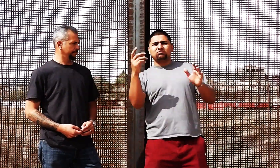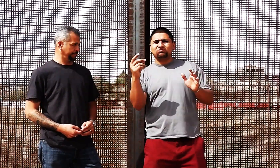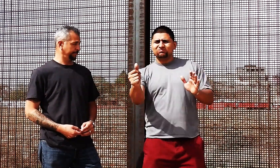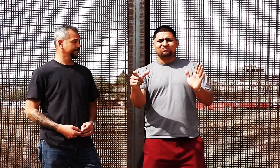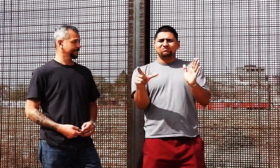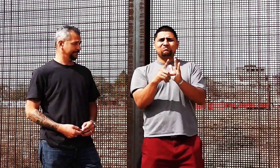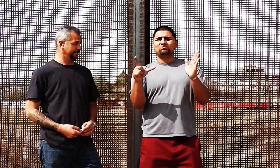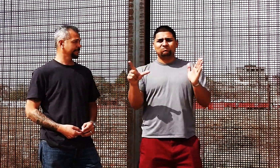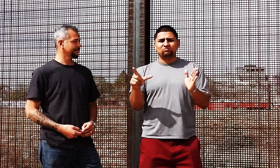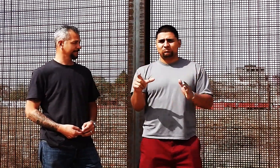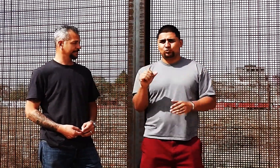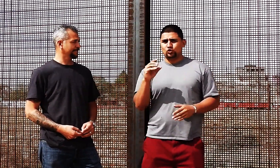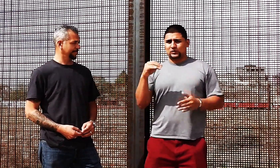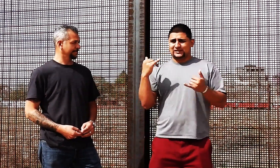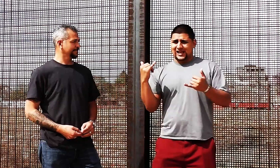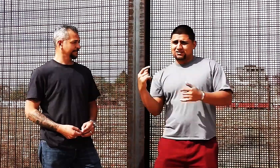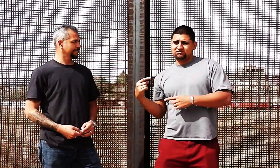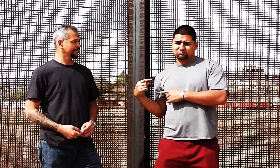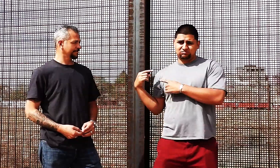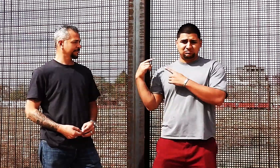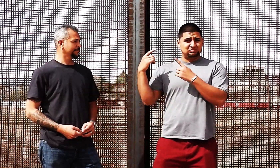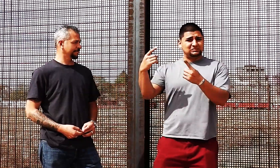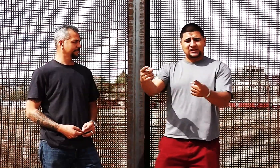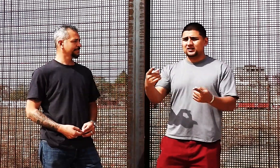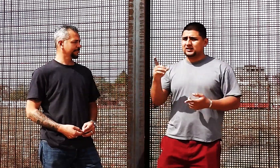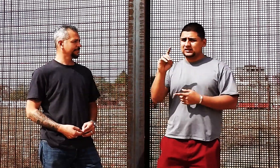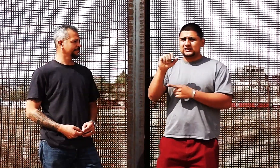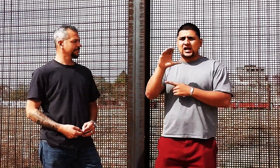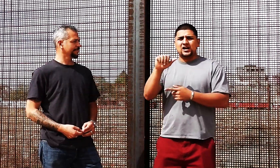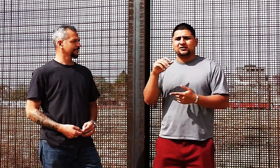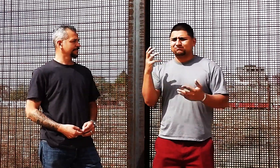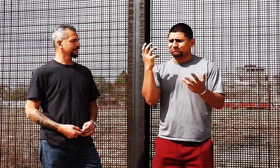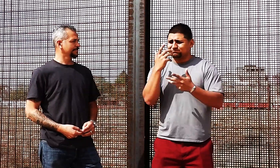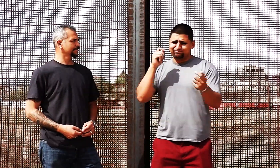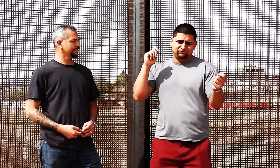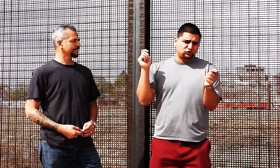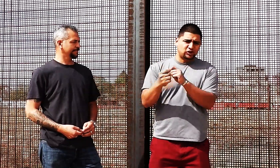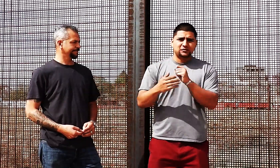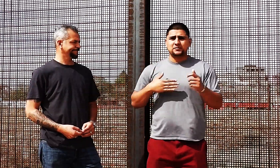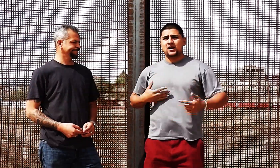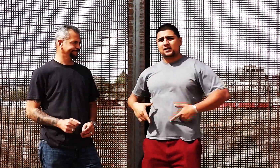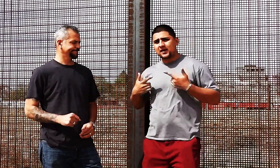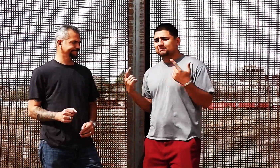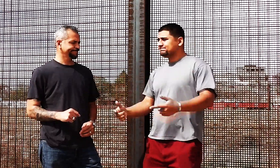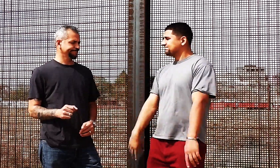I see opportunities RIGHT AWAY. So, every since DACA really changed my life tremendously.